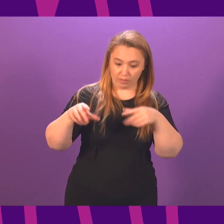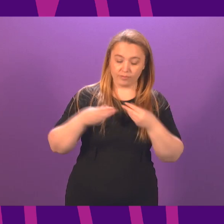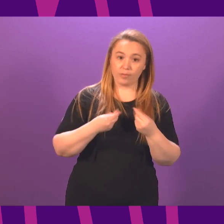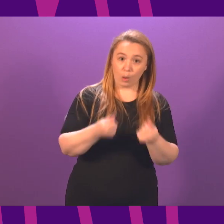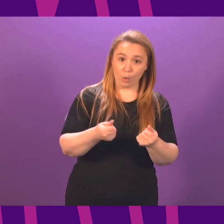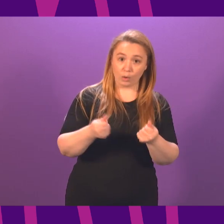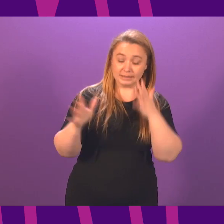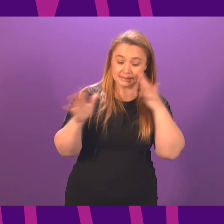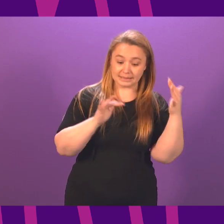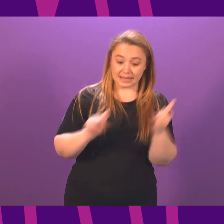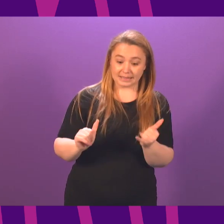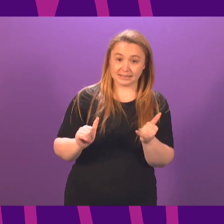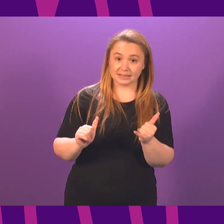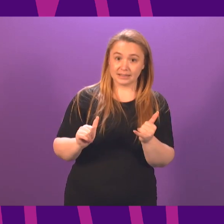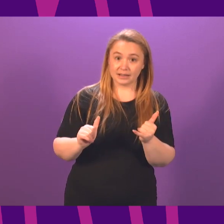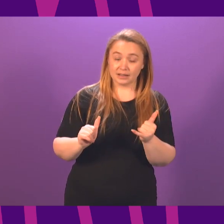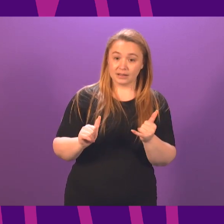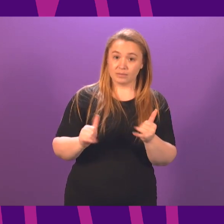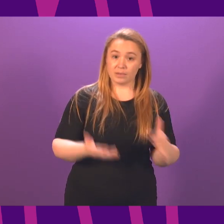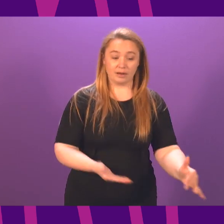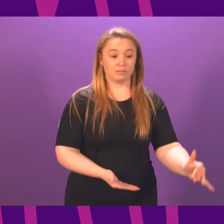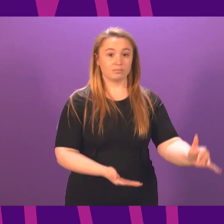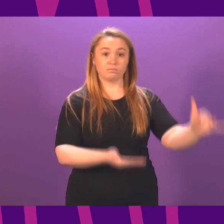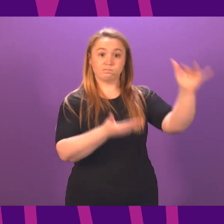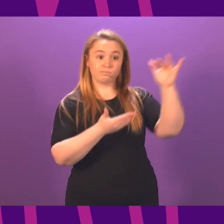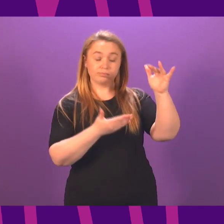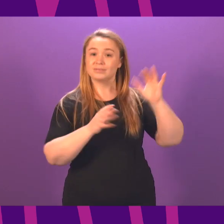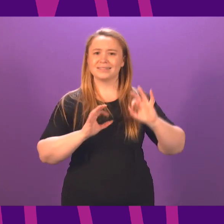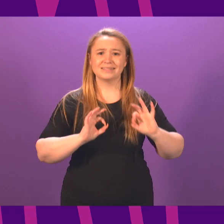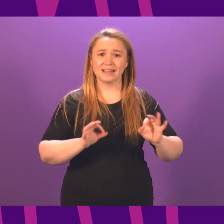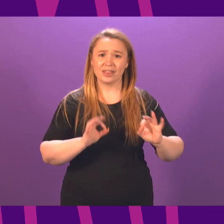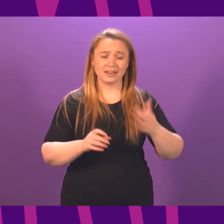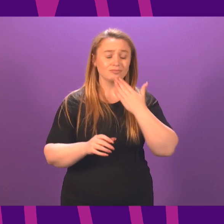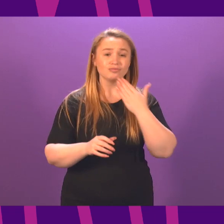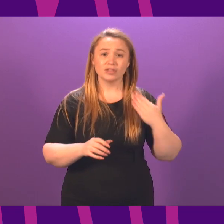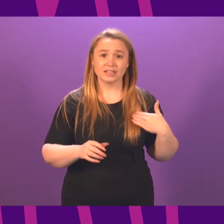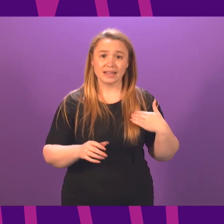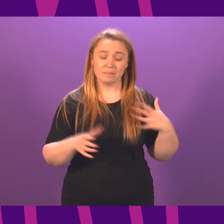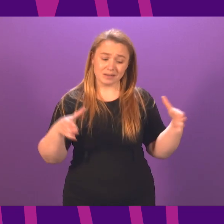flow tests in volume—or indeed at all—until relatively recently in the pandemic, and